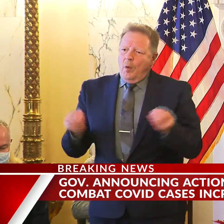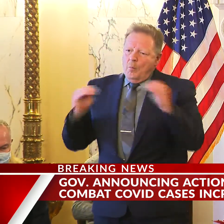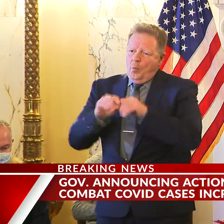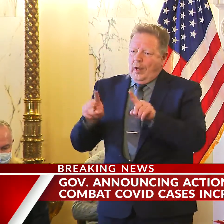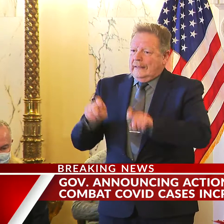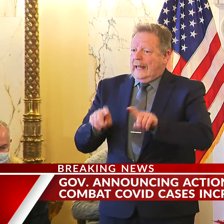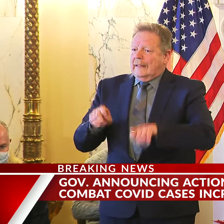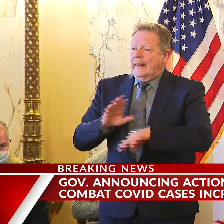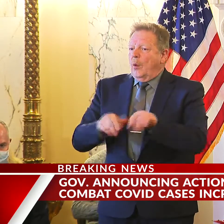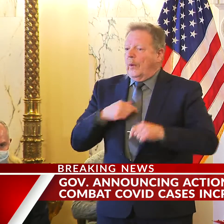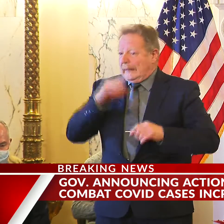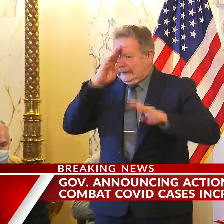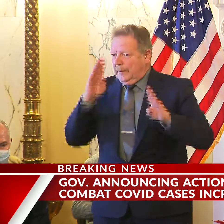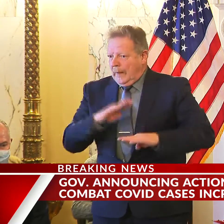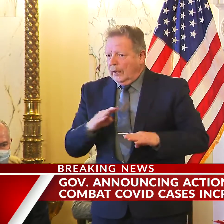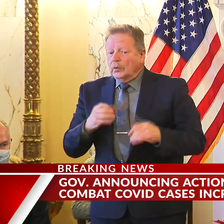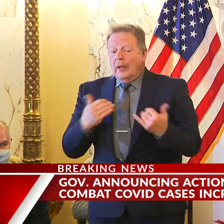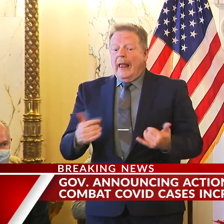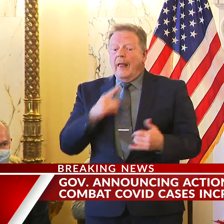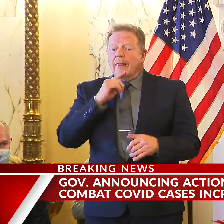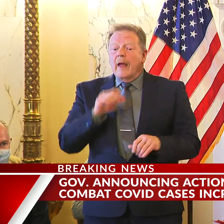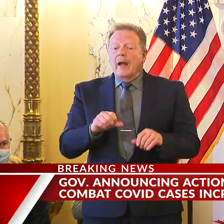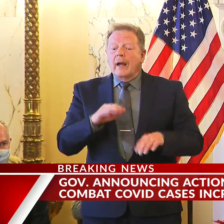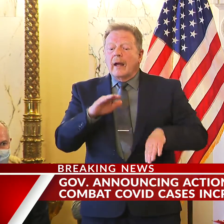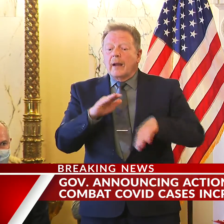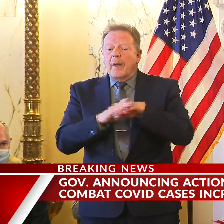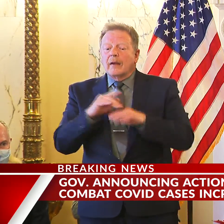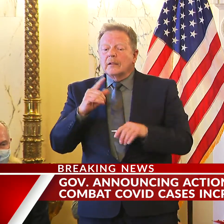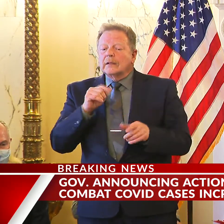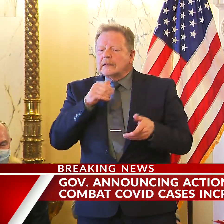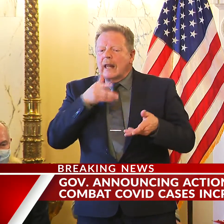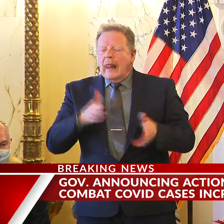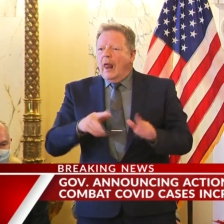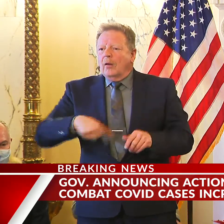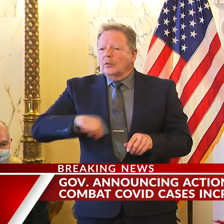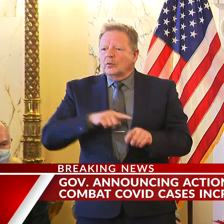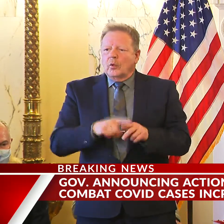THAT WE WE'VE WE'VE HAVE MORE TOM WANTS TO WEIGH IN ON NOT BUT WE HAVE HAD MORE TESTING